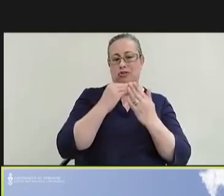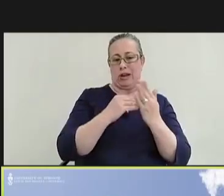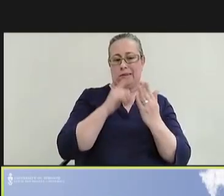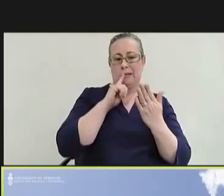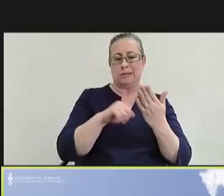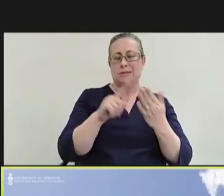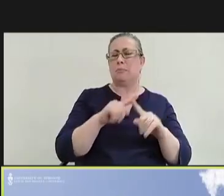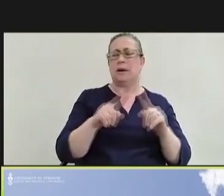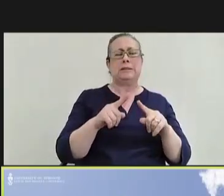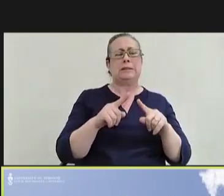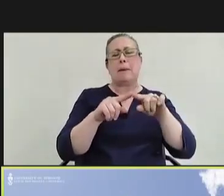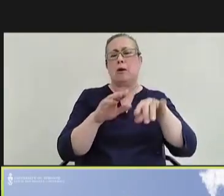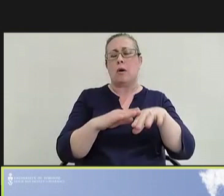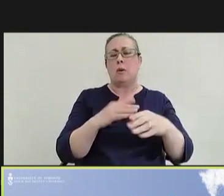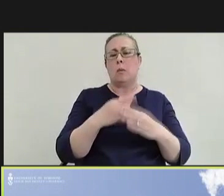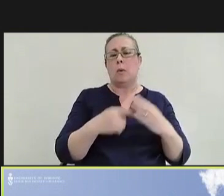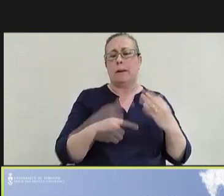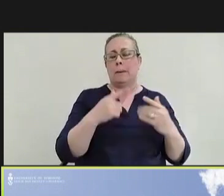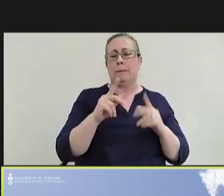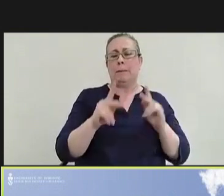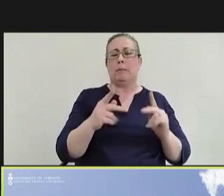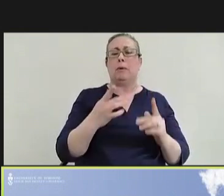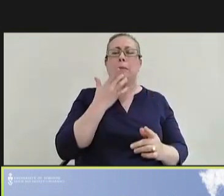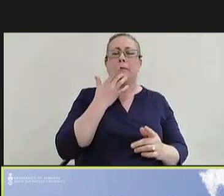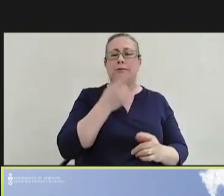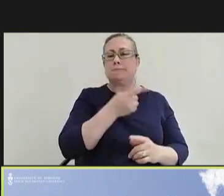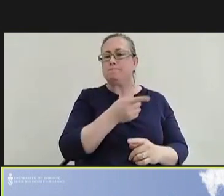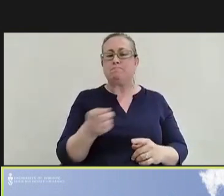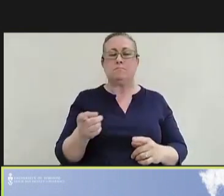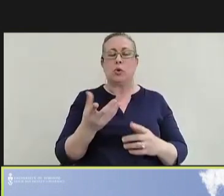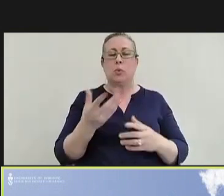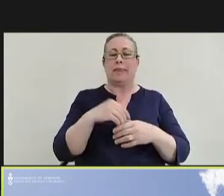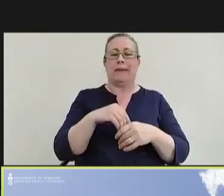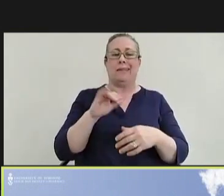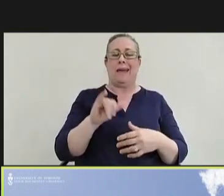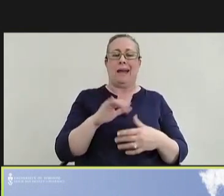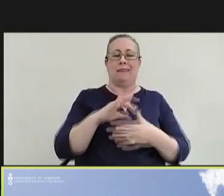people want in those contexts and what we know about them, what we can offer, that sort of